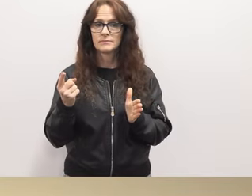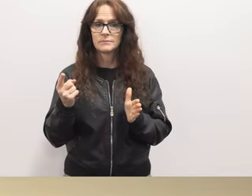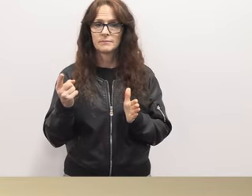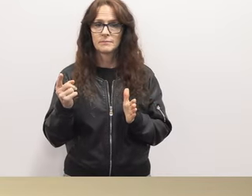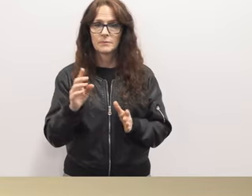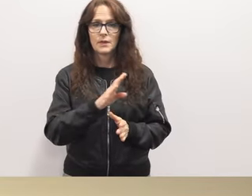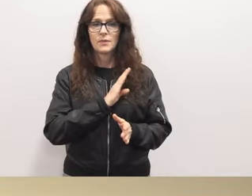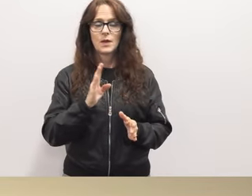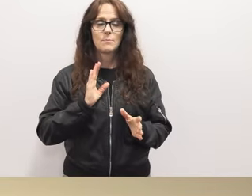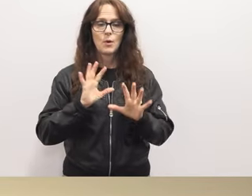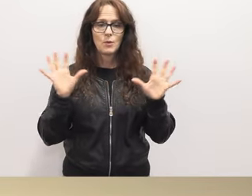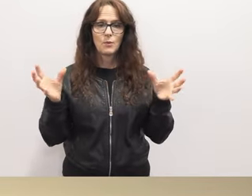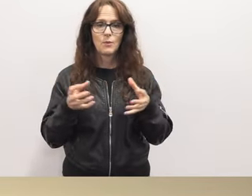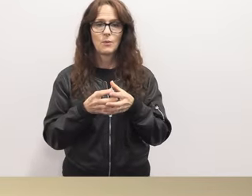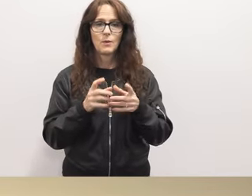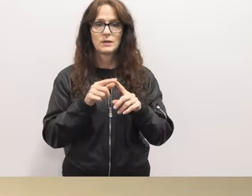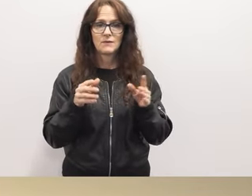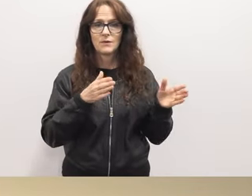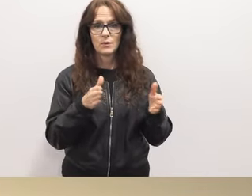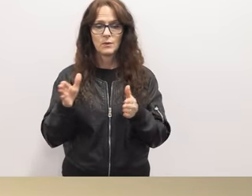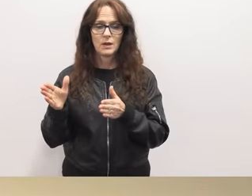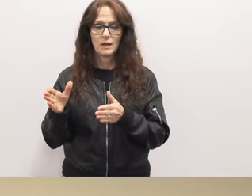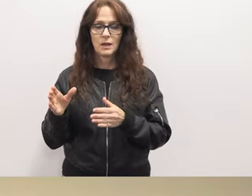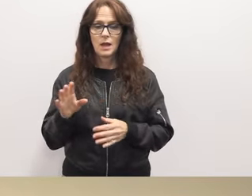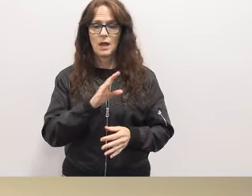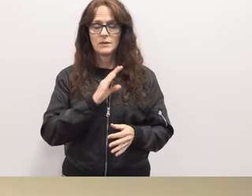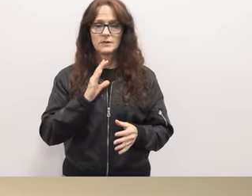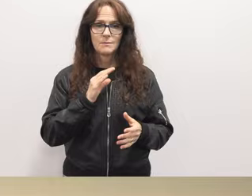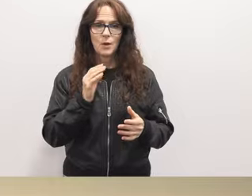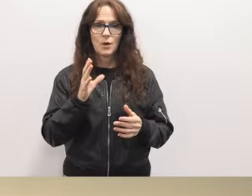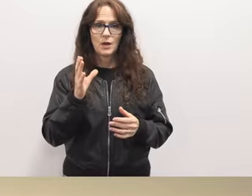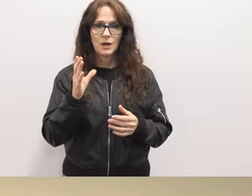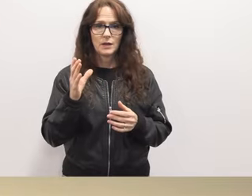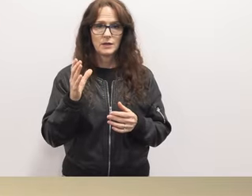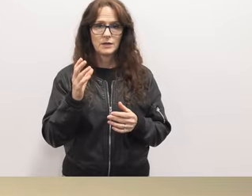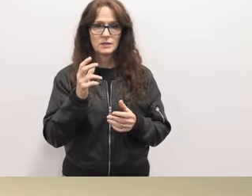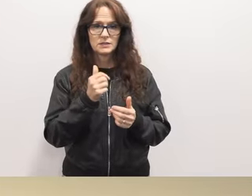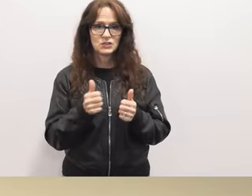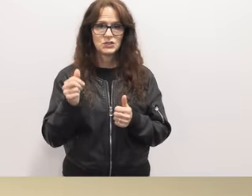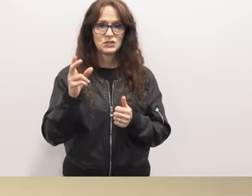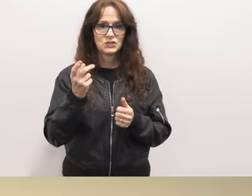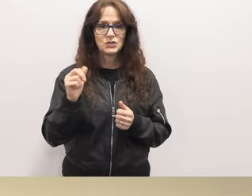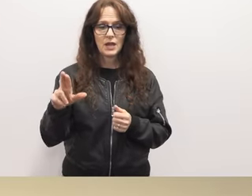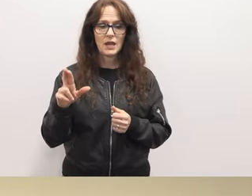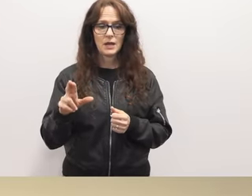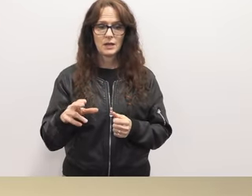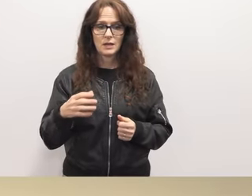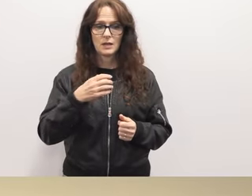as a whole goes a different direction. When I was board chairs, nine member board, I wish I was on a five member board on a nine member board,